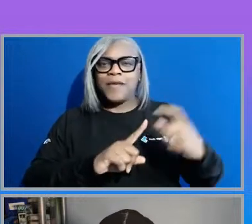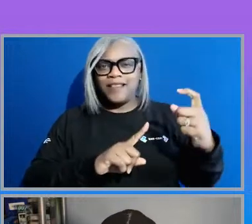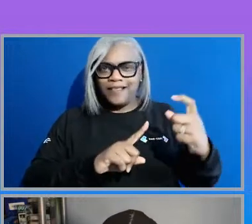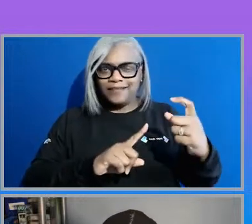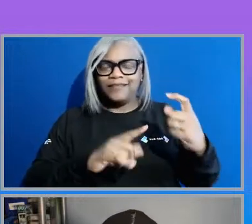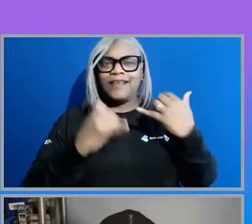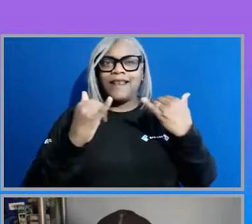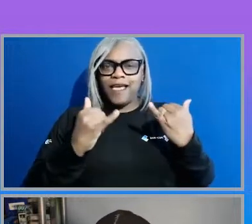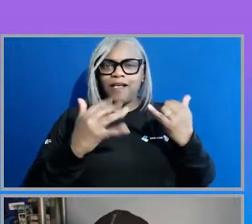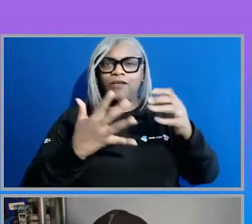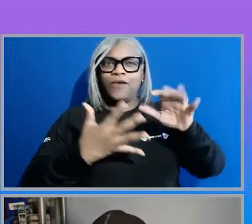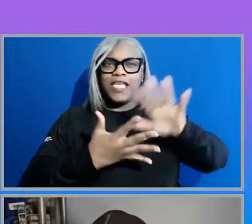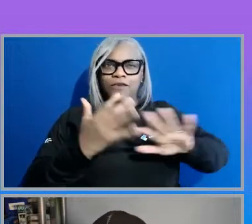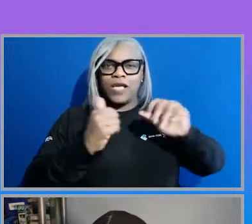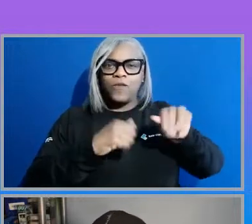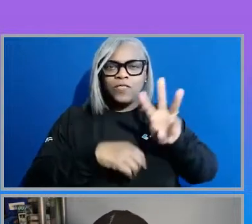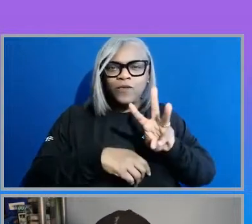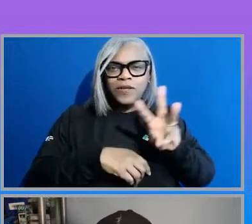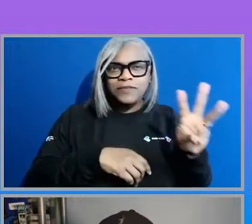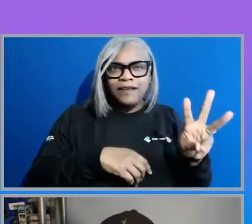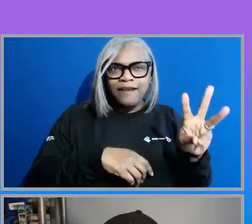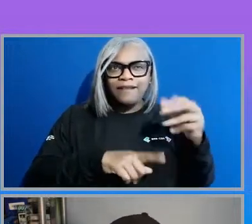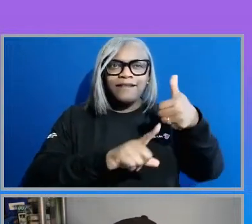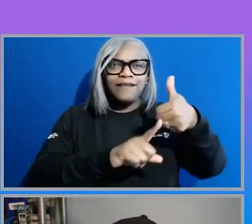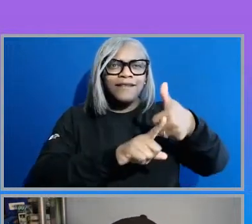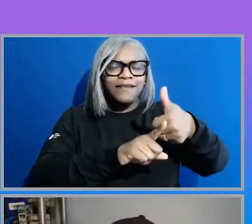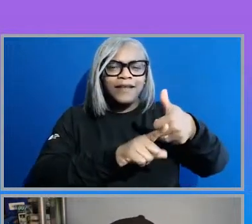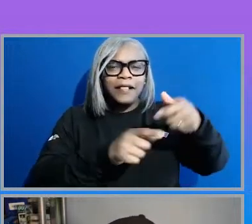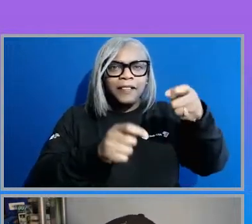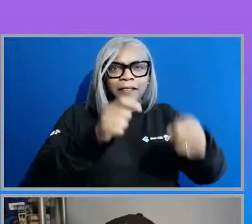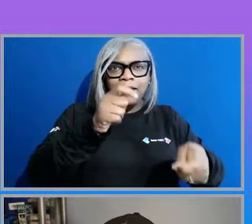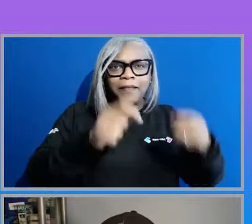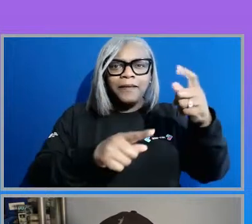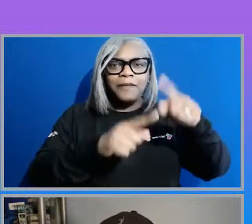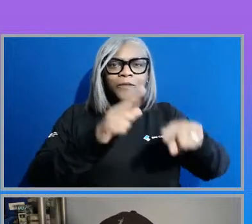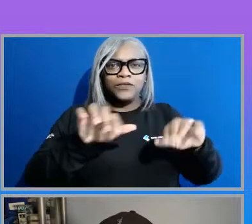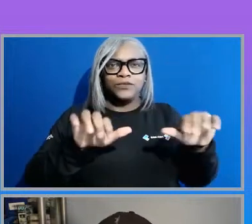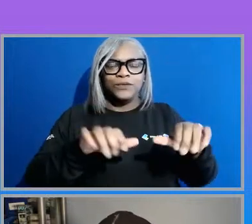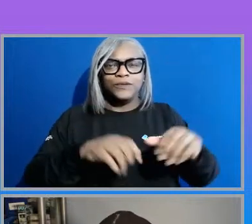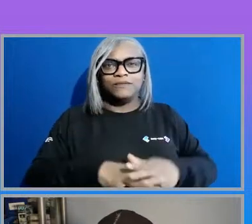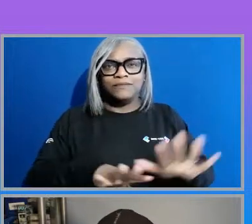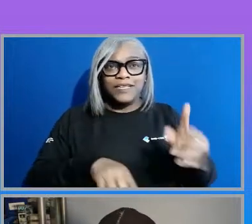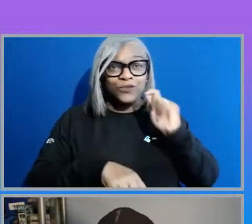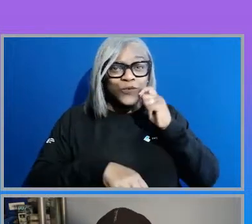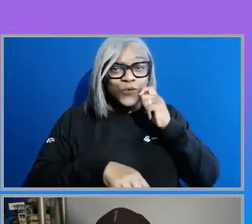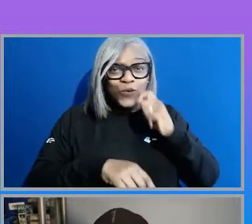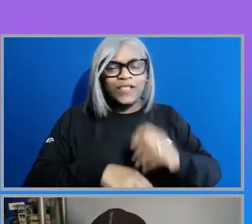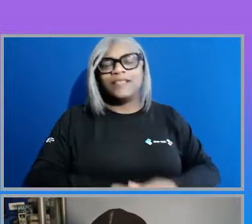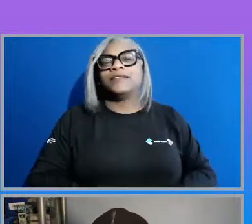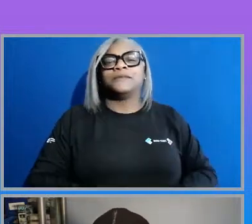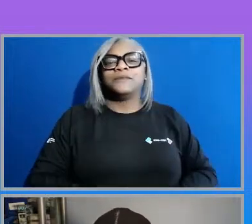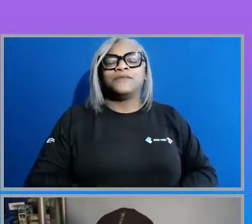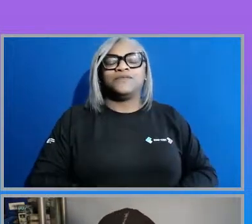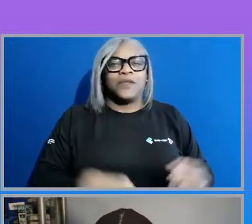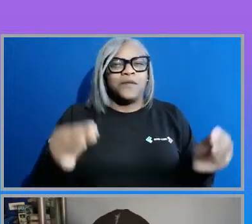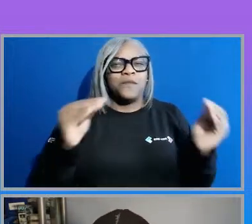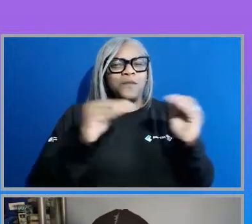and getting the website into all different types of state. Very